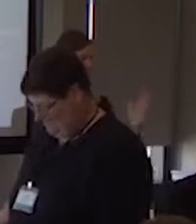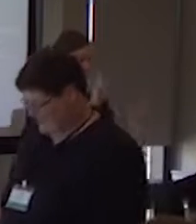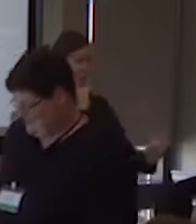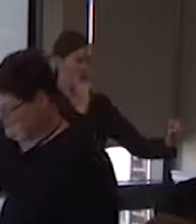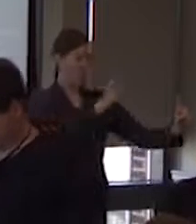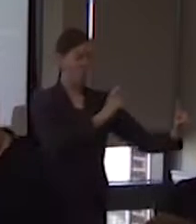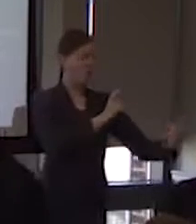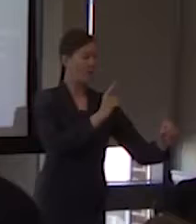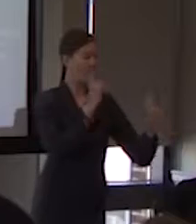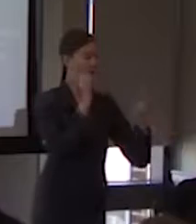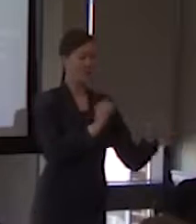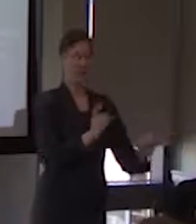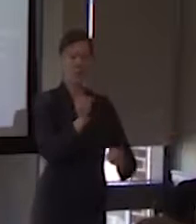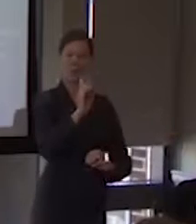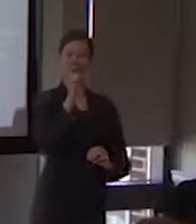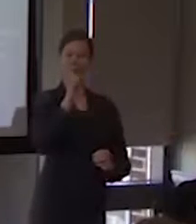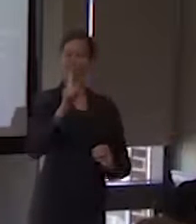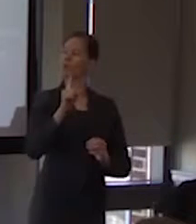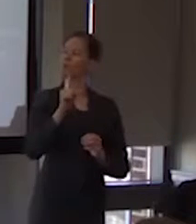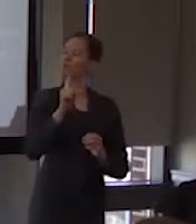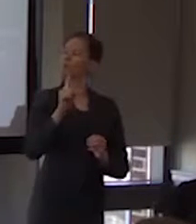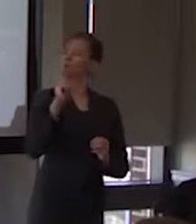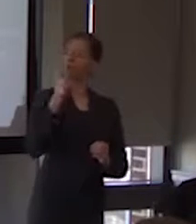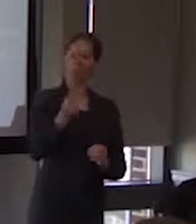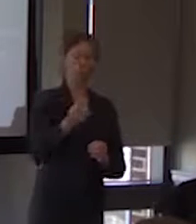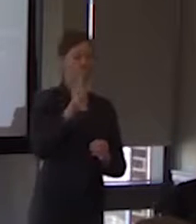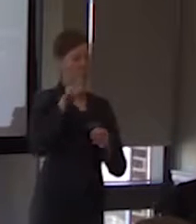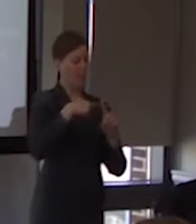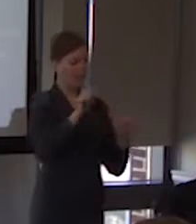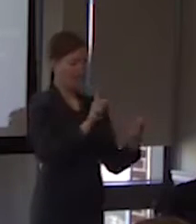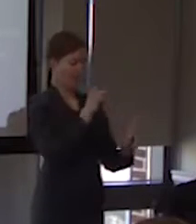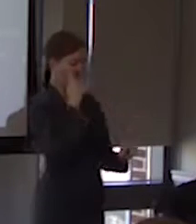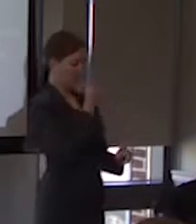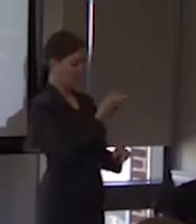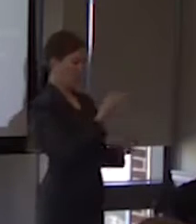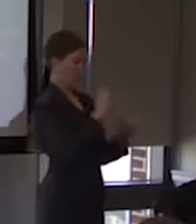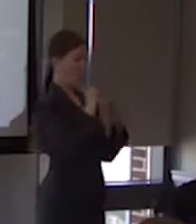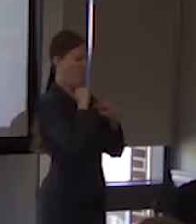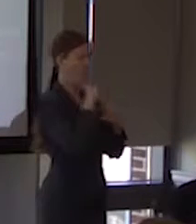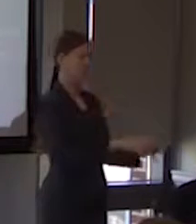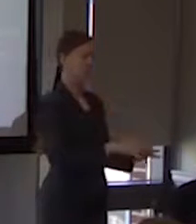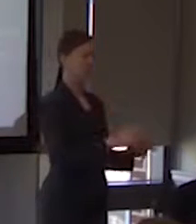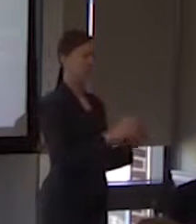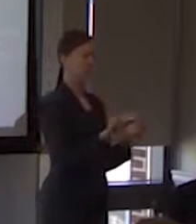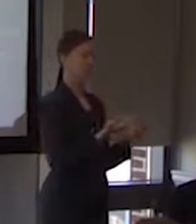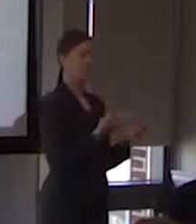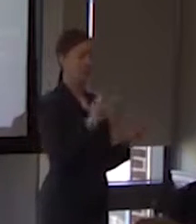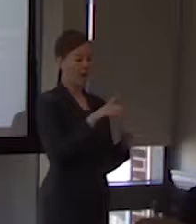There's nowhere for you to go in a place that thinks you're a tragic waste of potential. And I did decently well at that on my own.